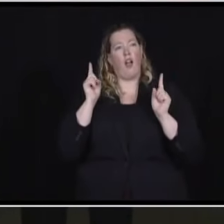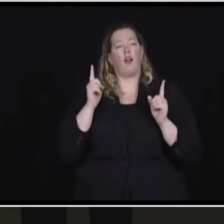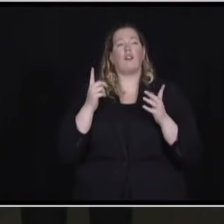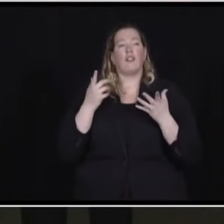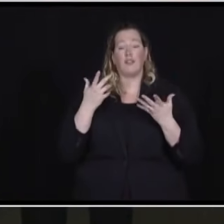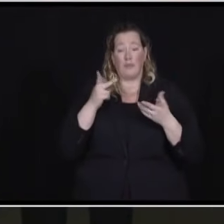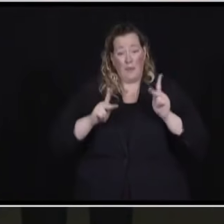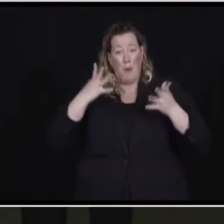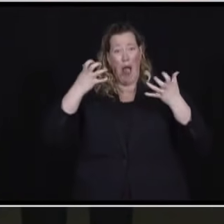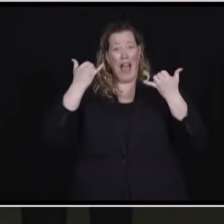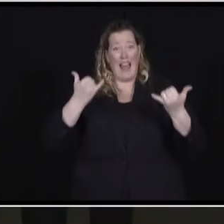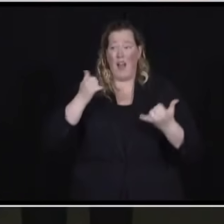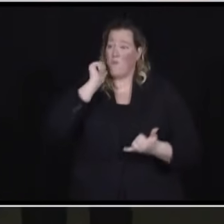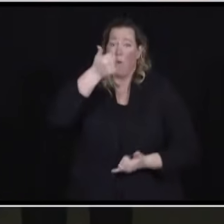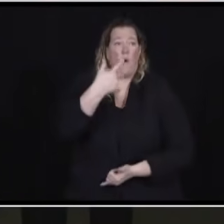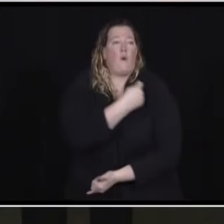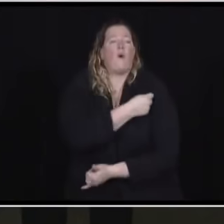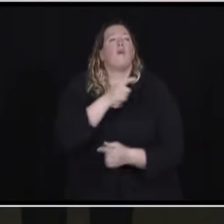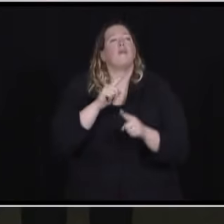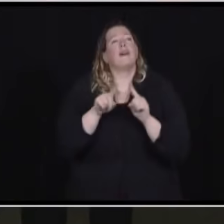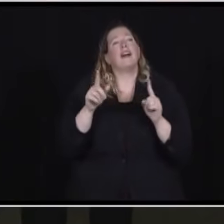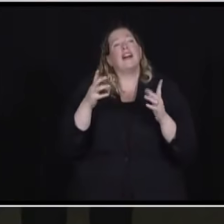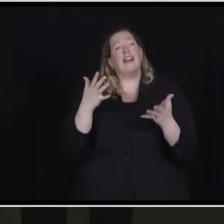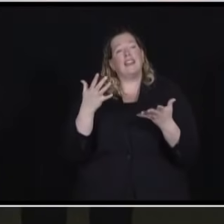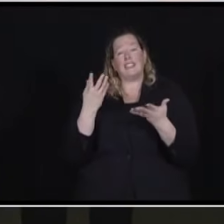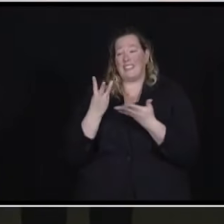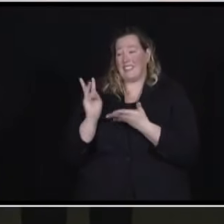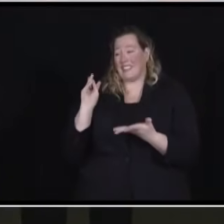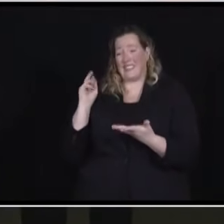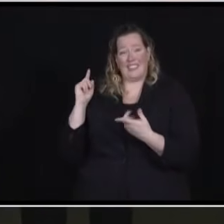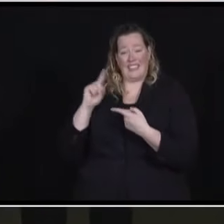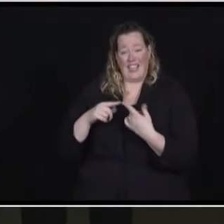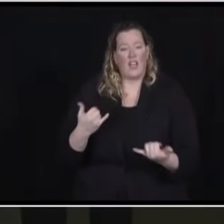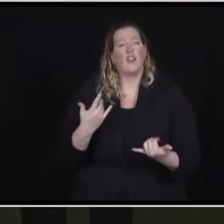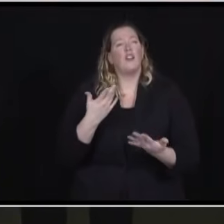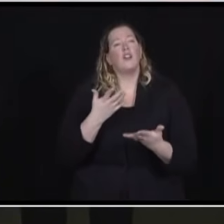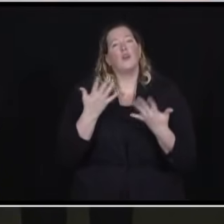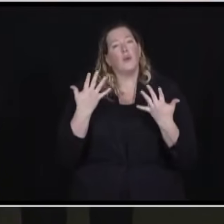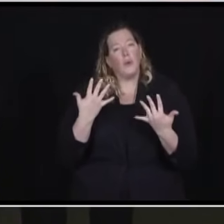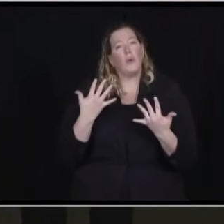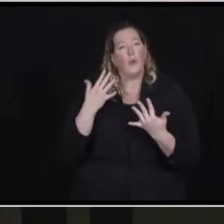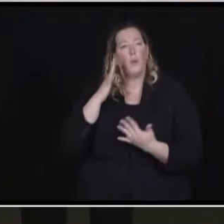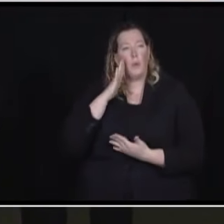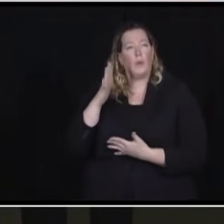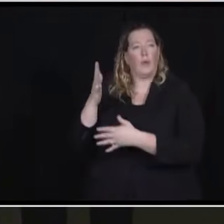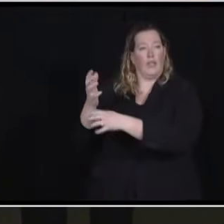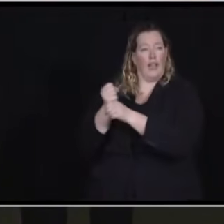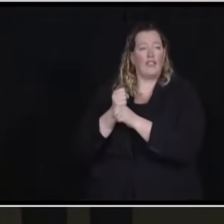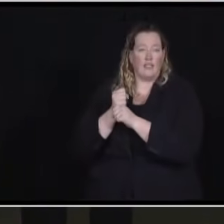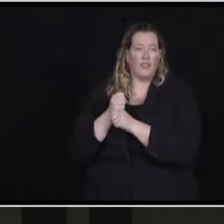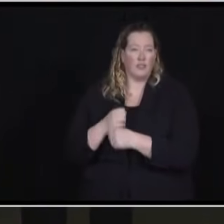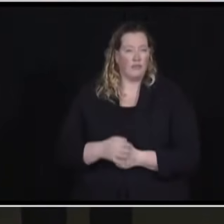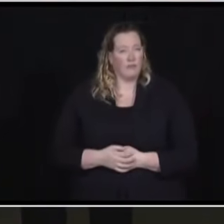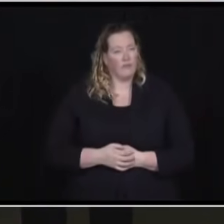tired of the pandemic, and the kind of lies we are forced to live but just think, 4 or 5 weeks